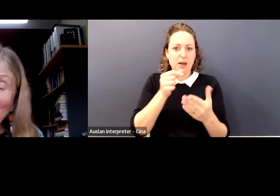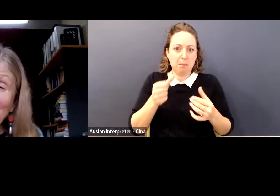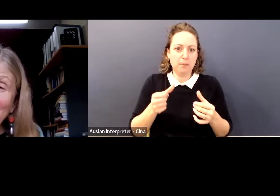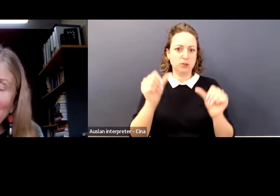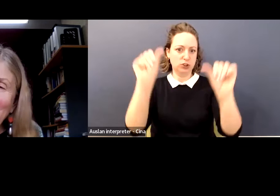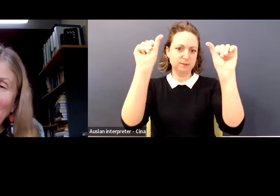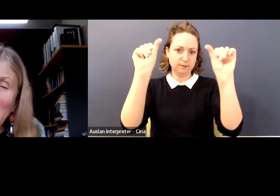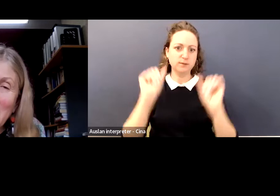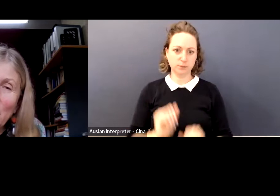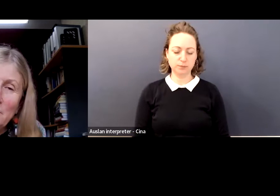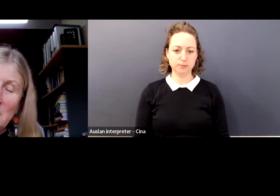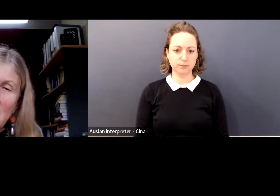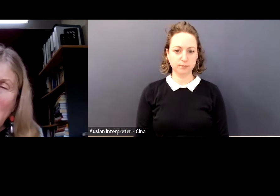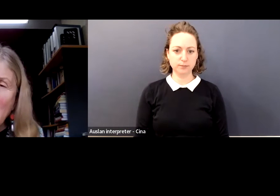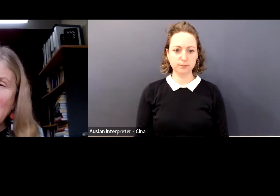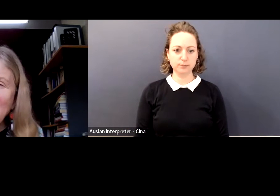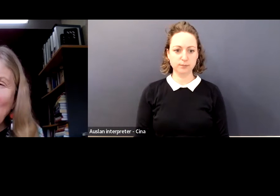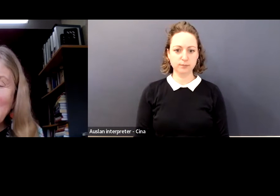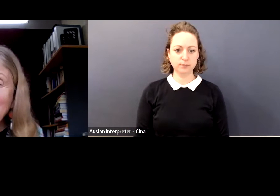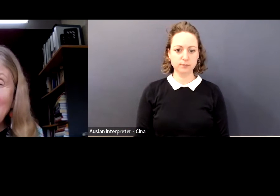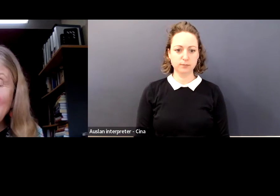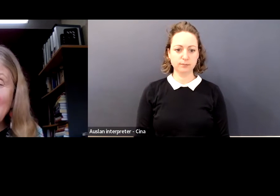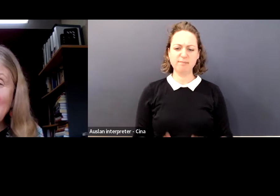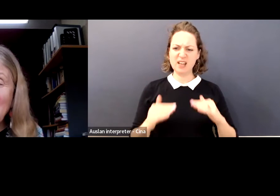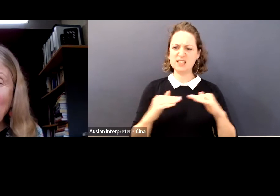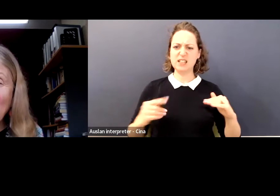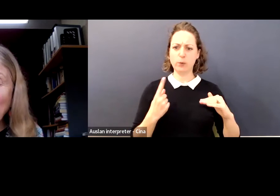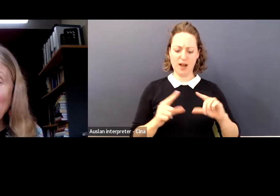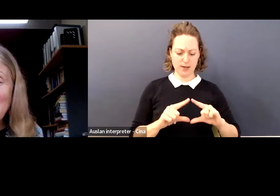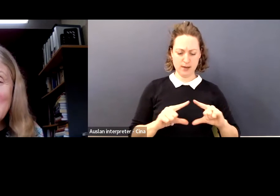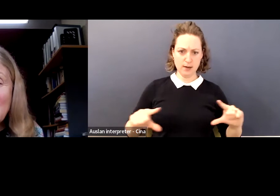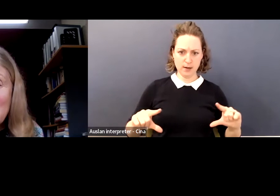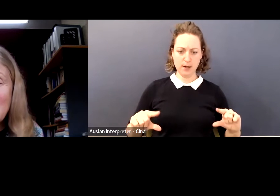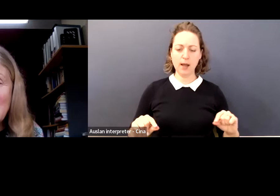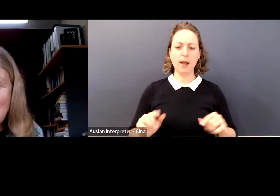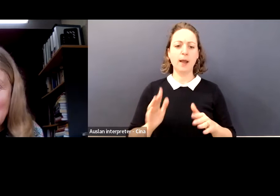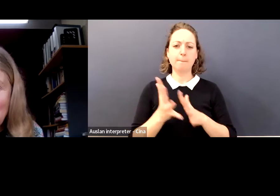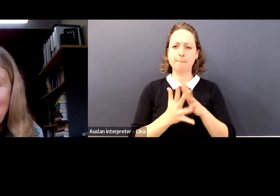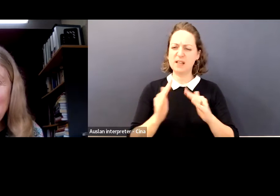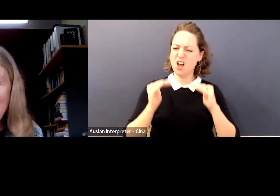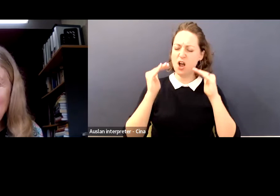achieve at a high level tier one is that, as I say, high quality, explicit, systematic,